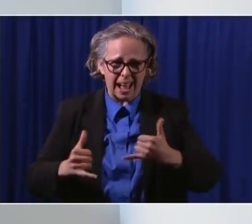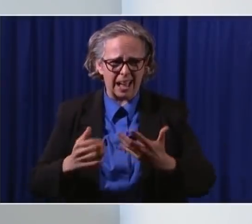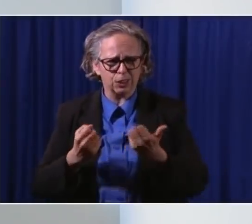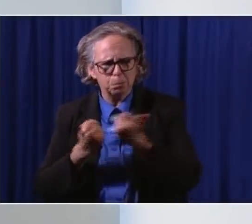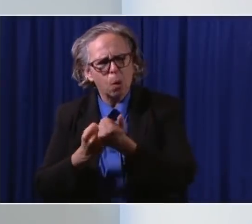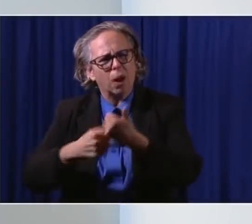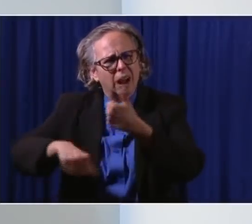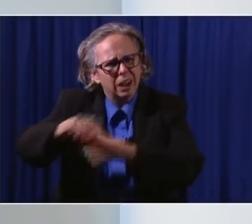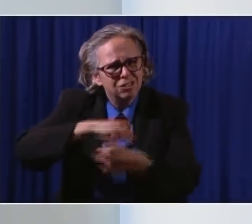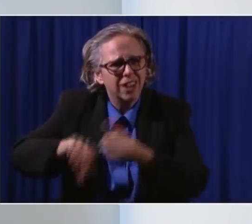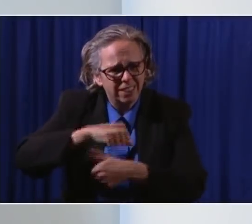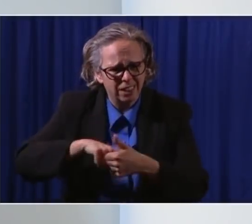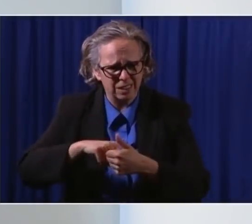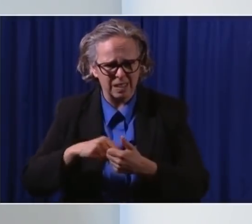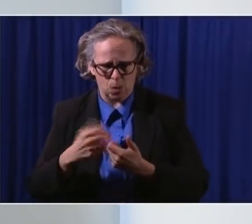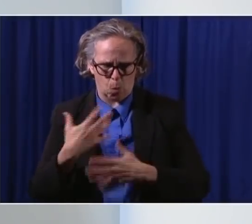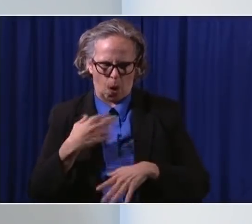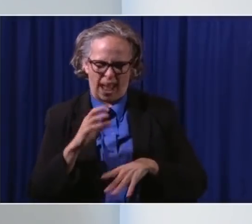ABILITY TO PARTICIPATE AND WHAT